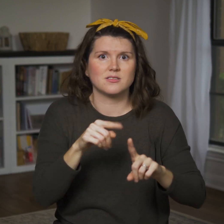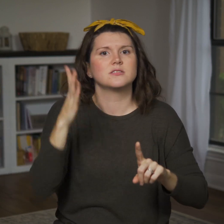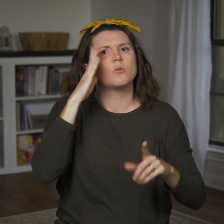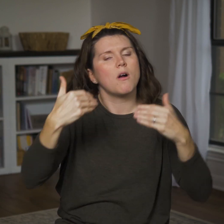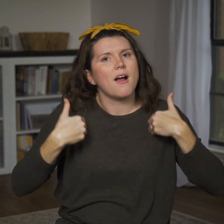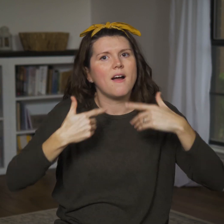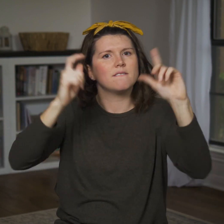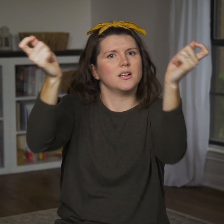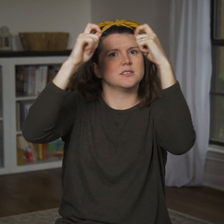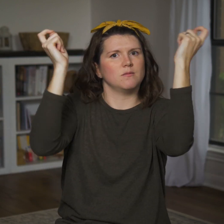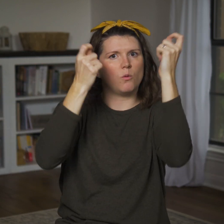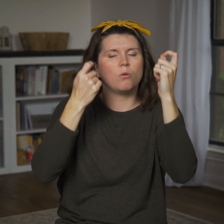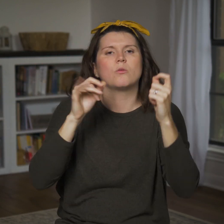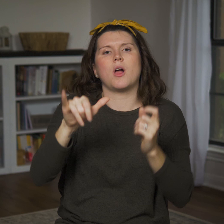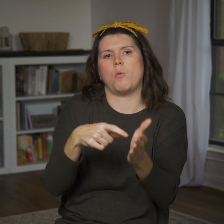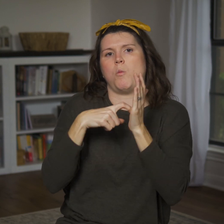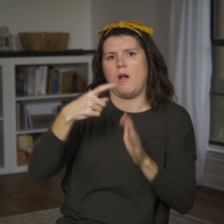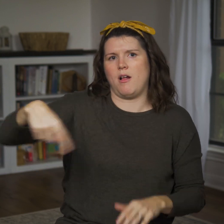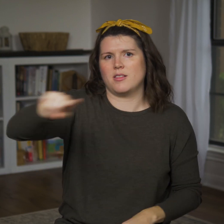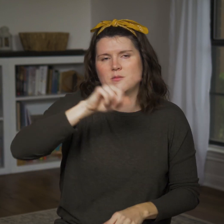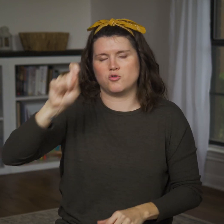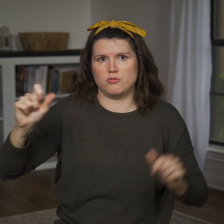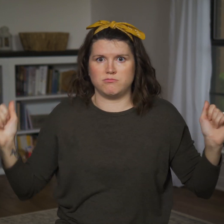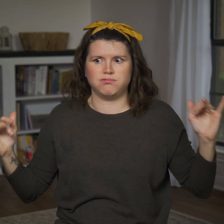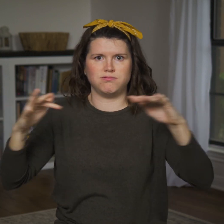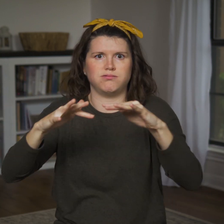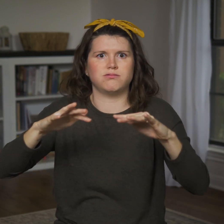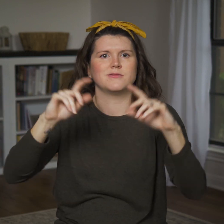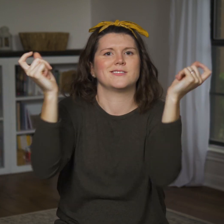There the festivals will require them to travel